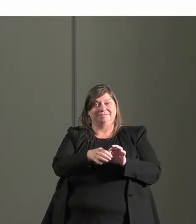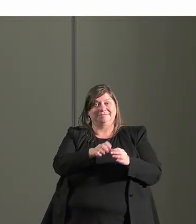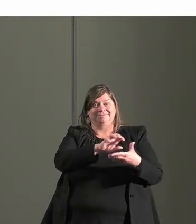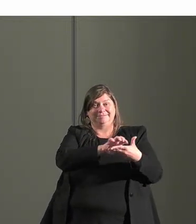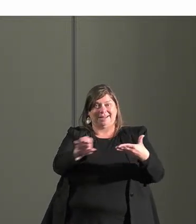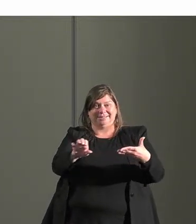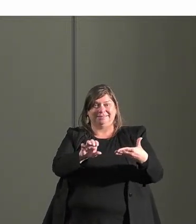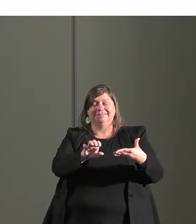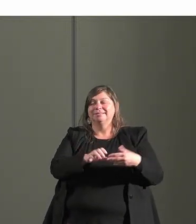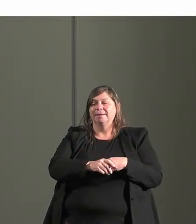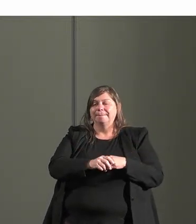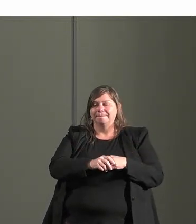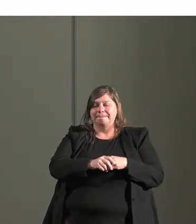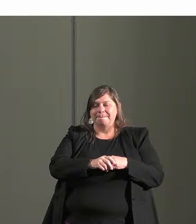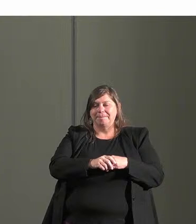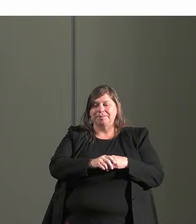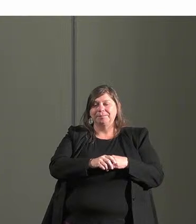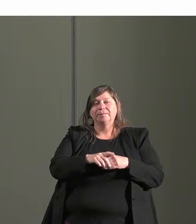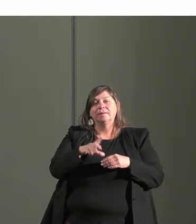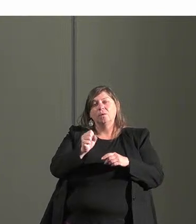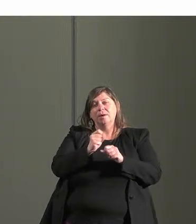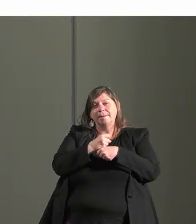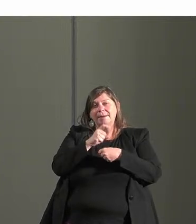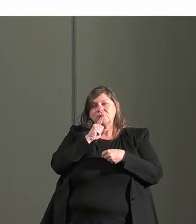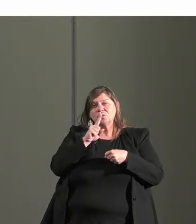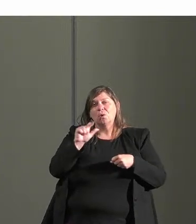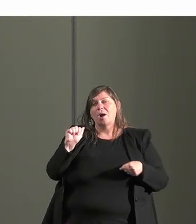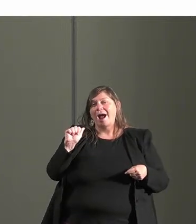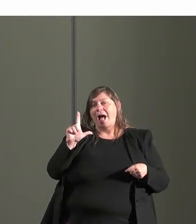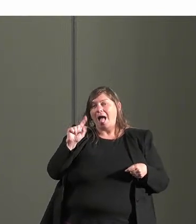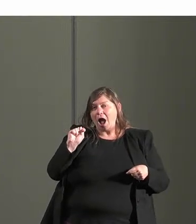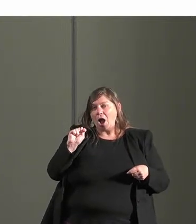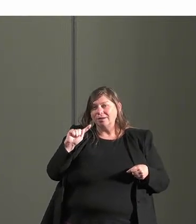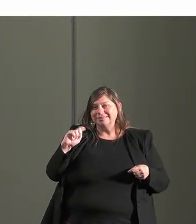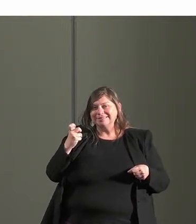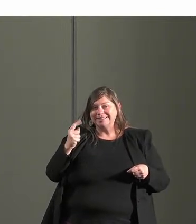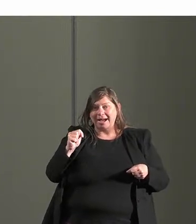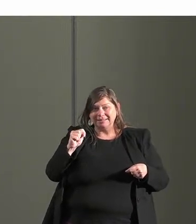them to go in and voice type. Check it out lastly I want to